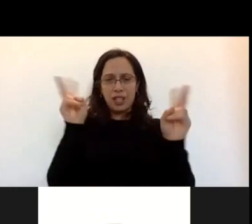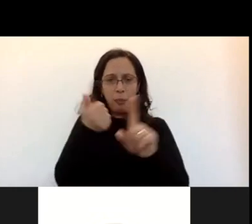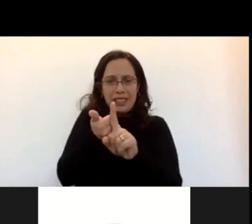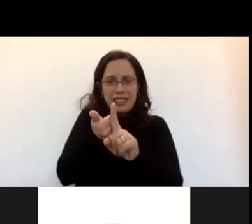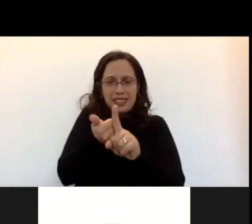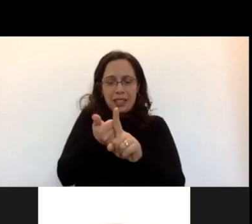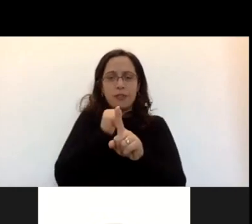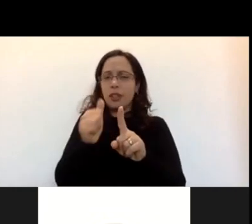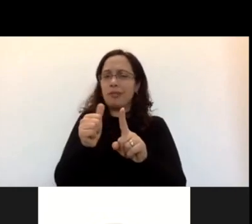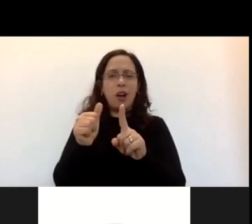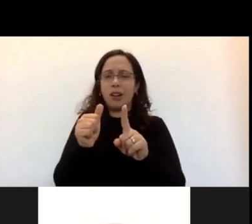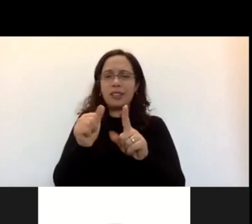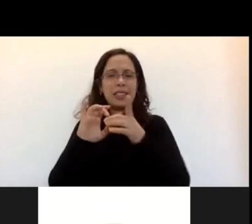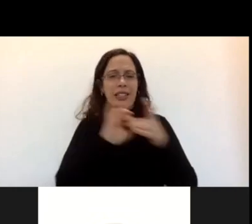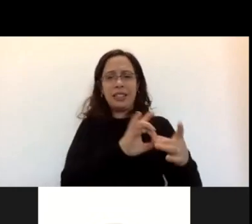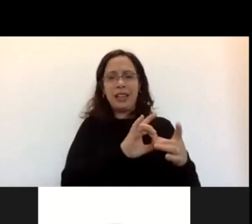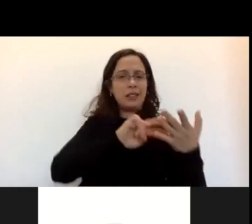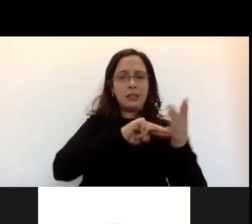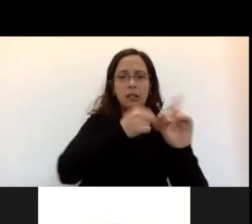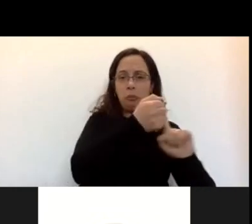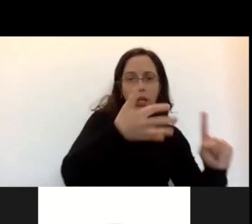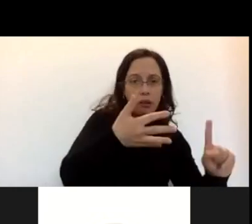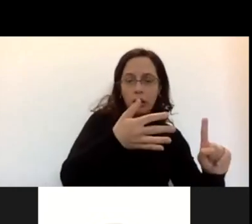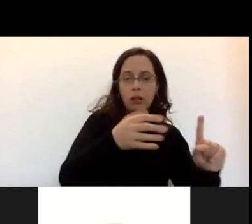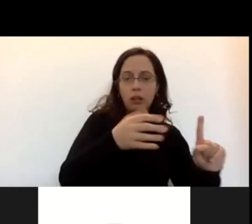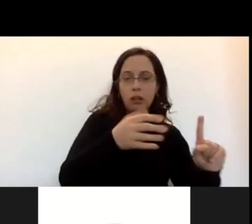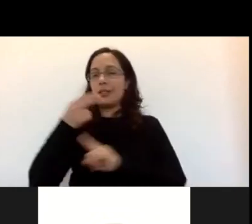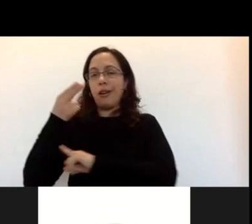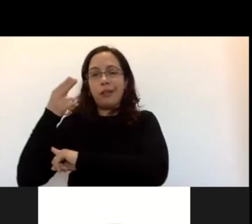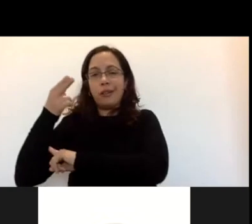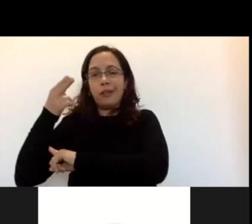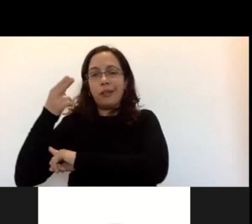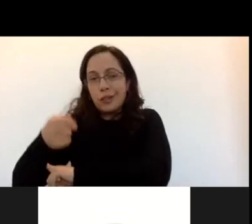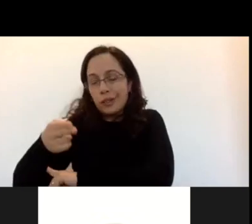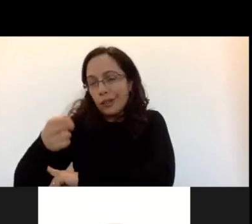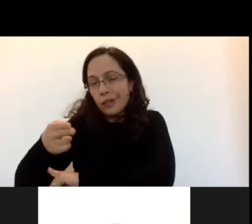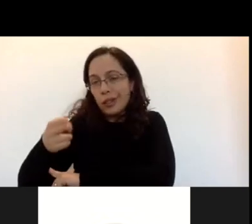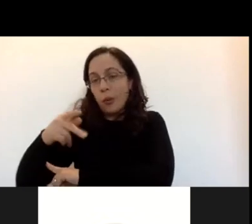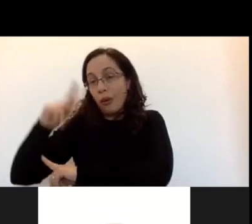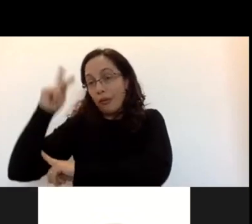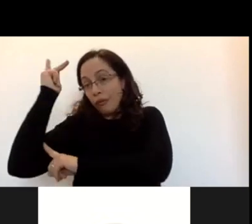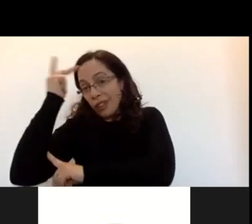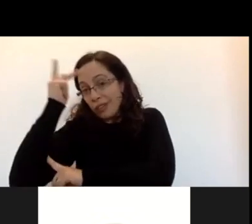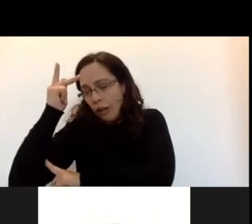that, in fact, I–it's not either historically or kind of philosophically logical to say